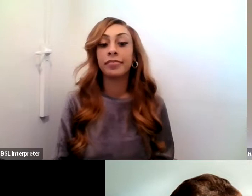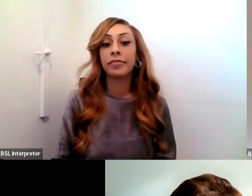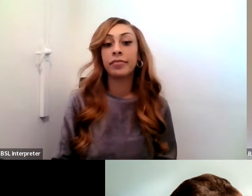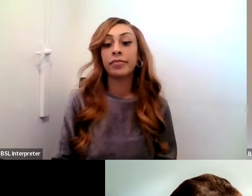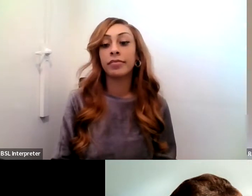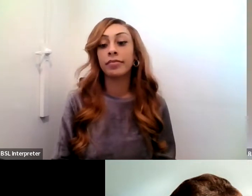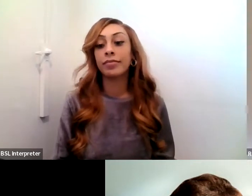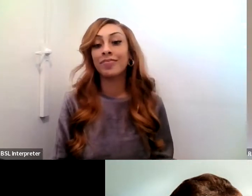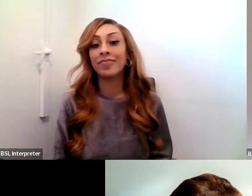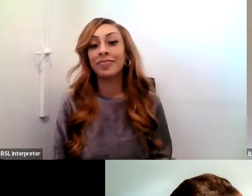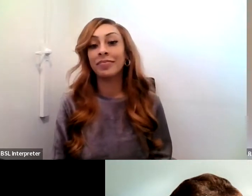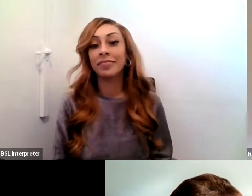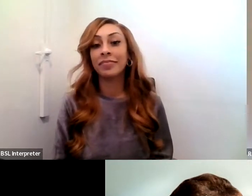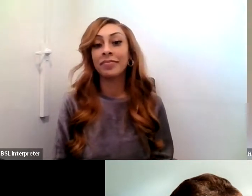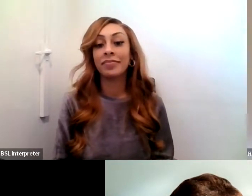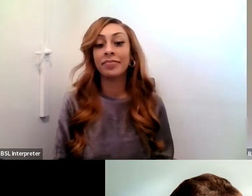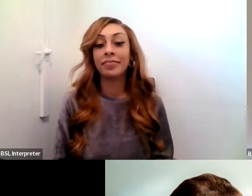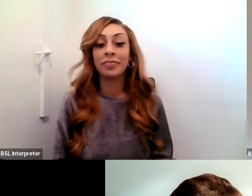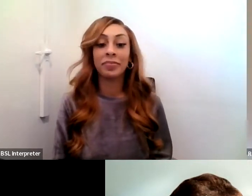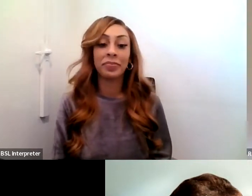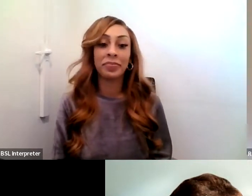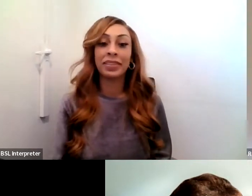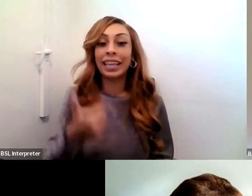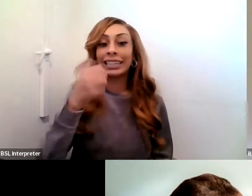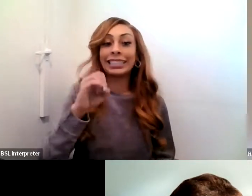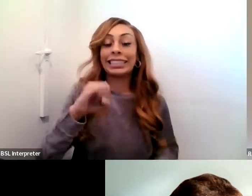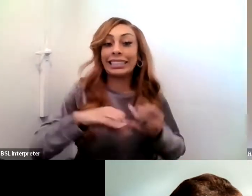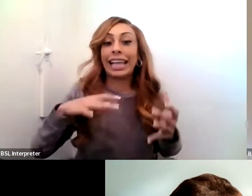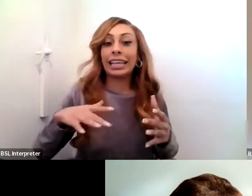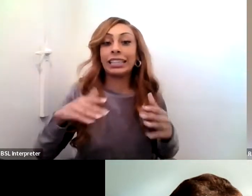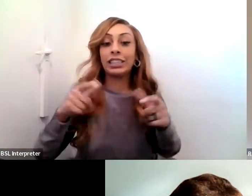about 60 seconds before the screen break. So I just wanted to ask for your thoughts on one more thing,